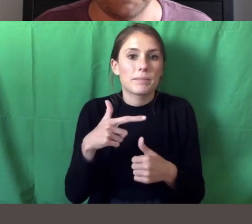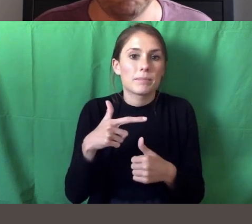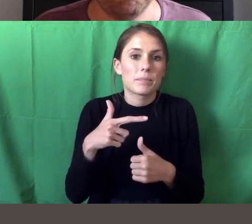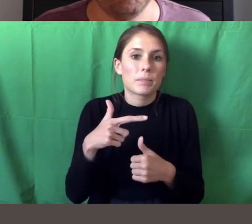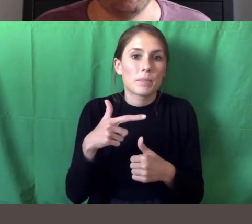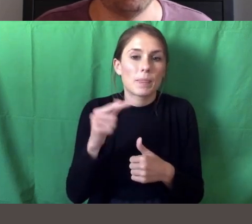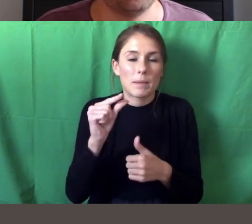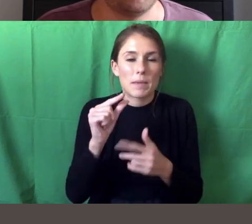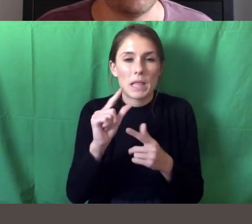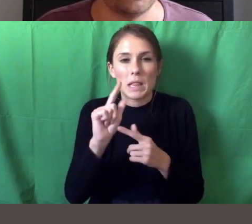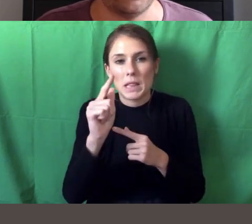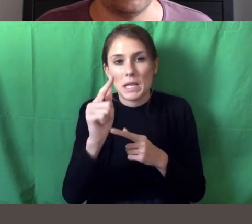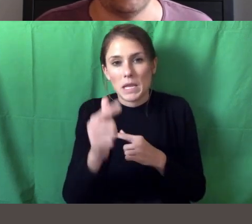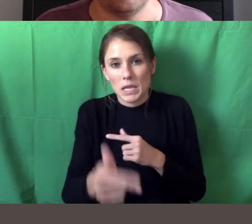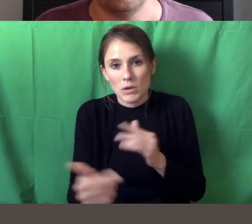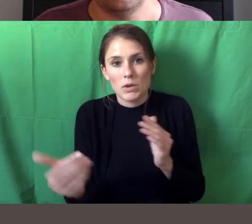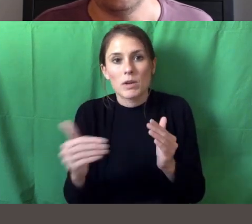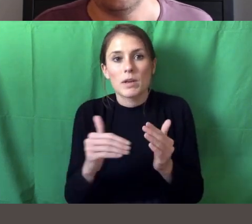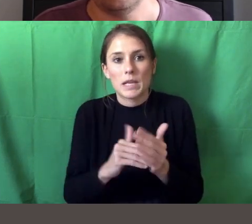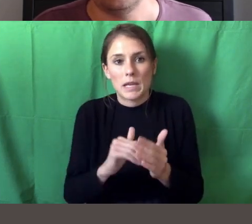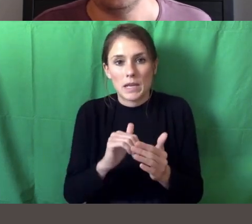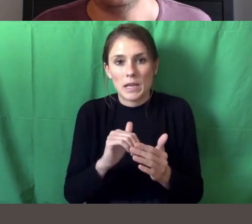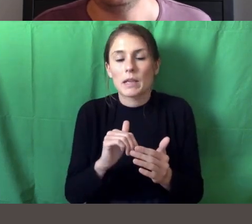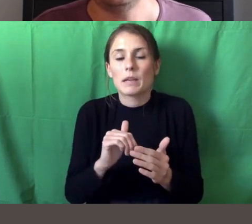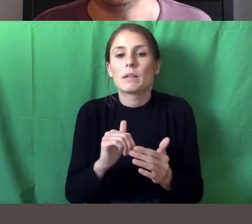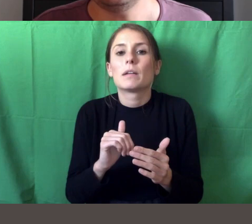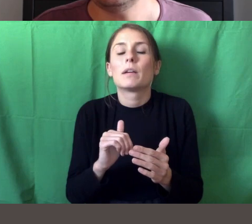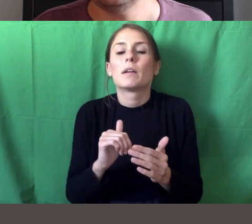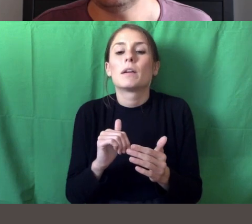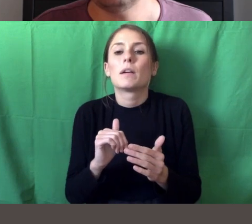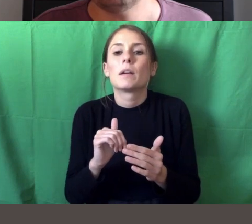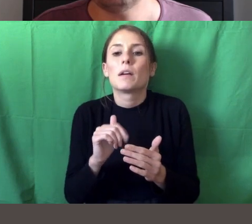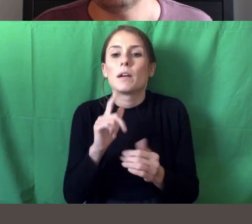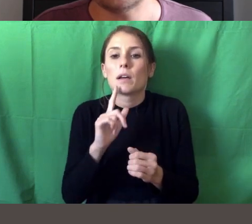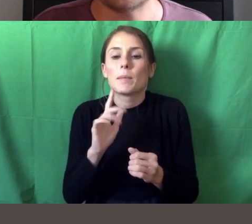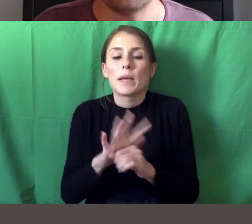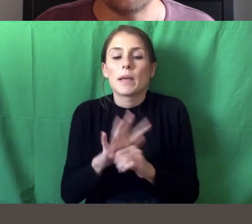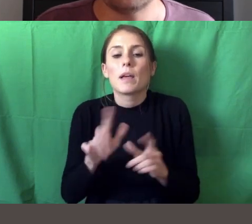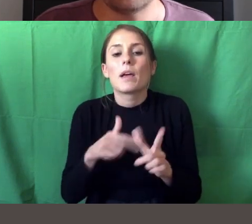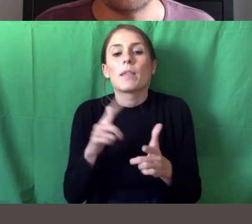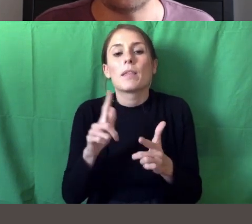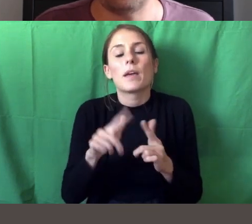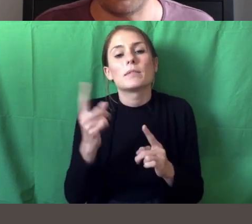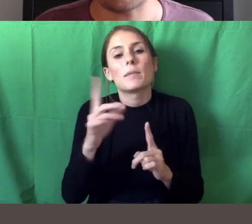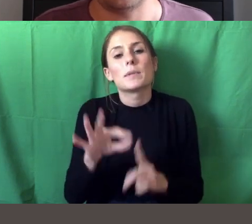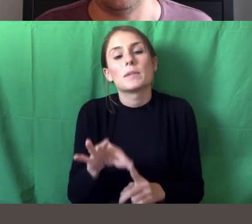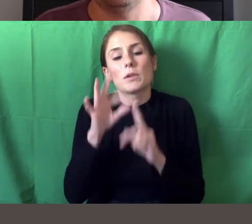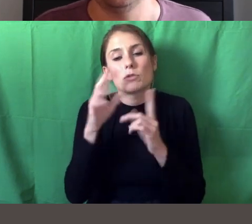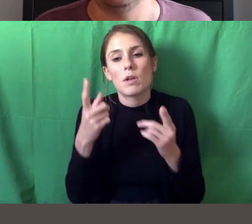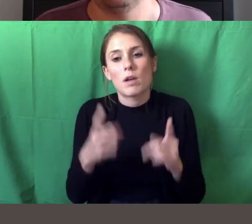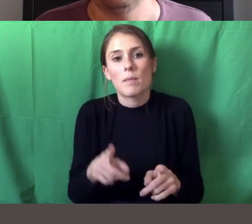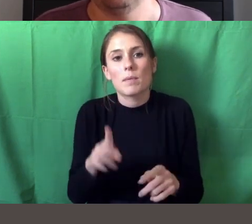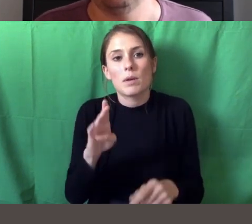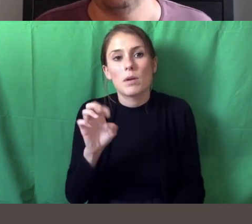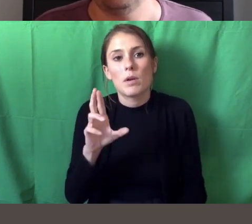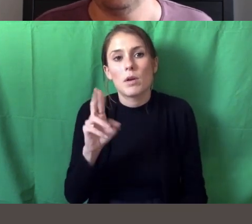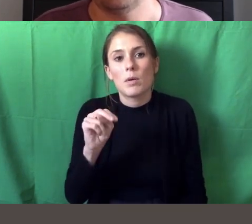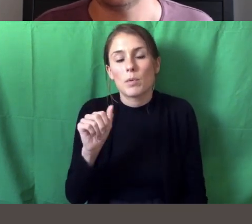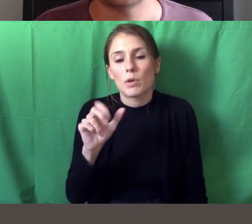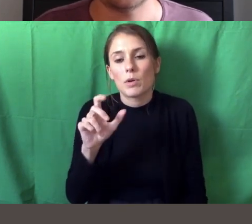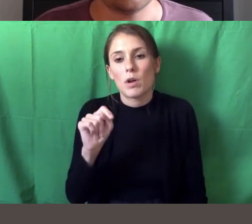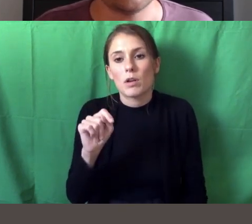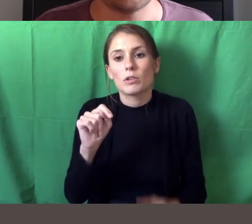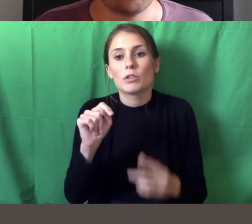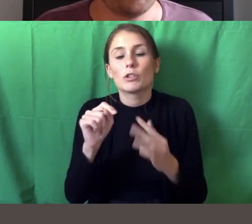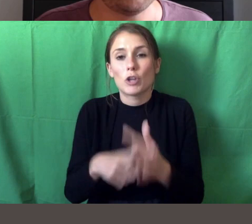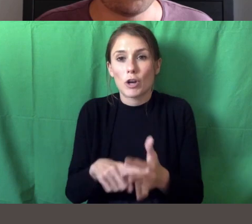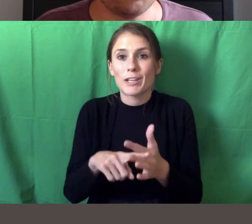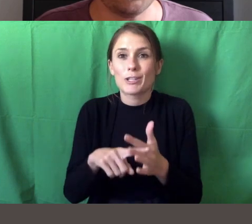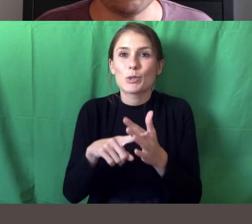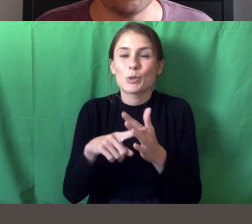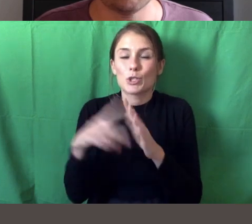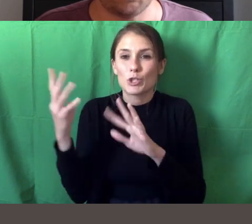only a little bit later, he created the first commit. And then something very special happened.